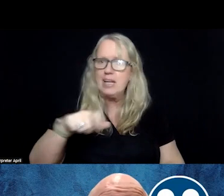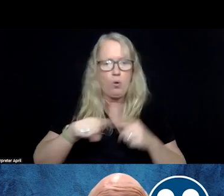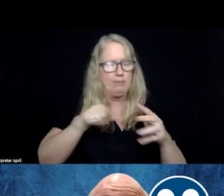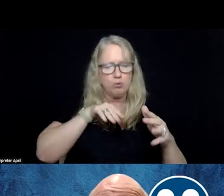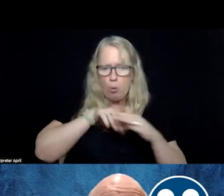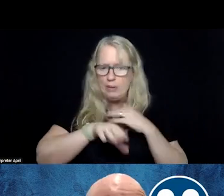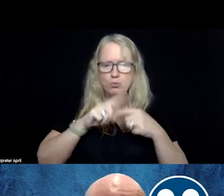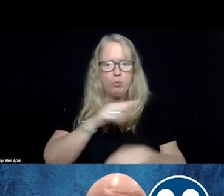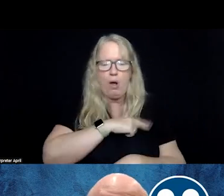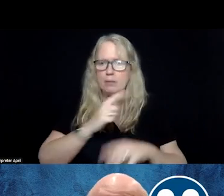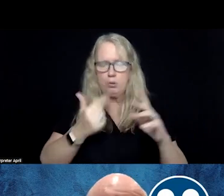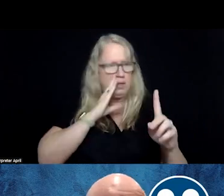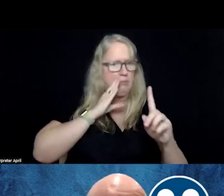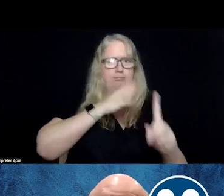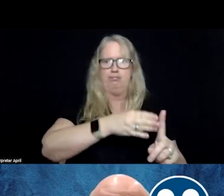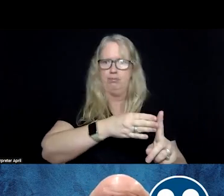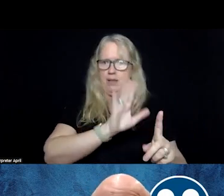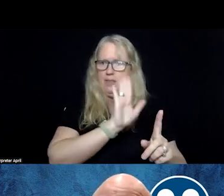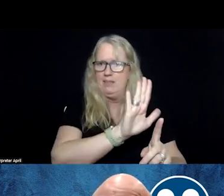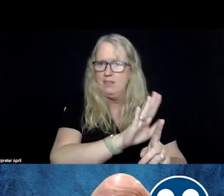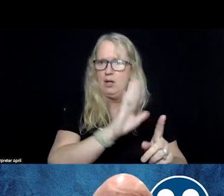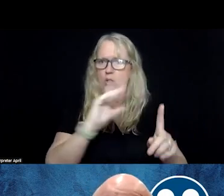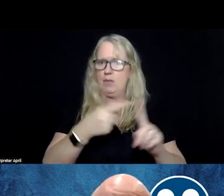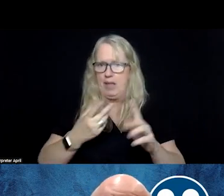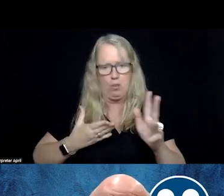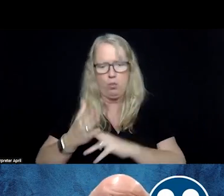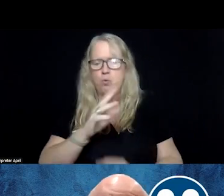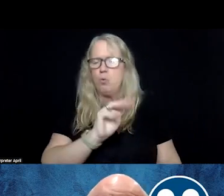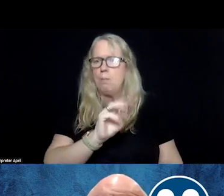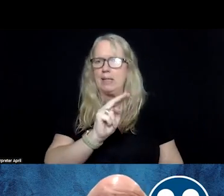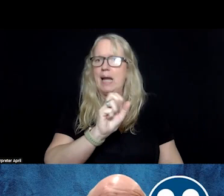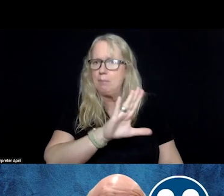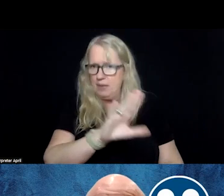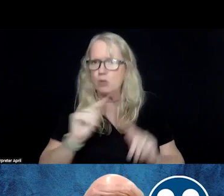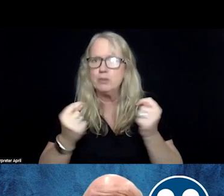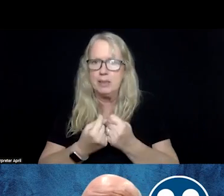ADMITTED. THAT IS ENTIRELY UP TO THE MCNABB TEAM. WITH THAT, I WILL CLOSE.